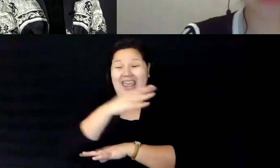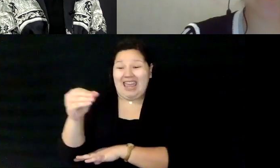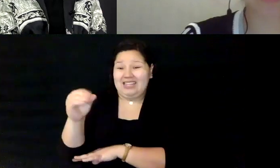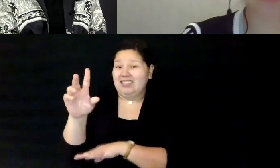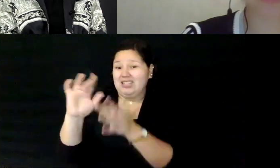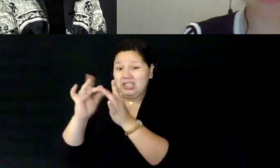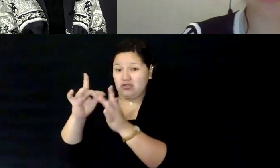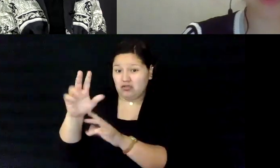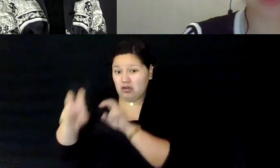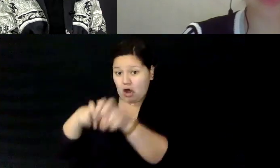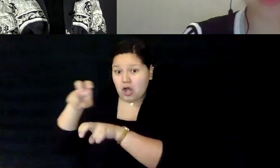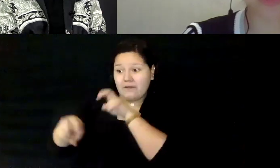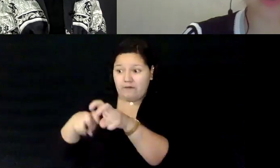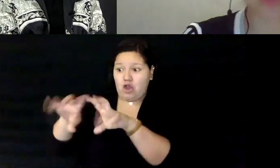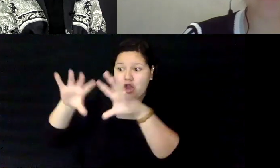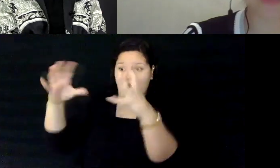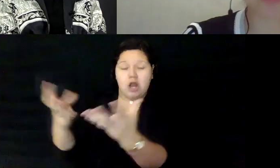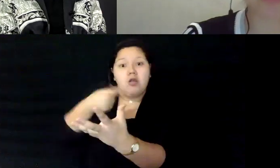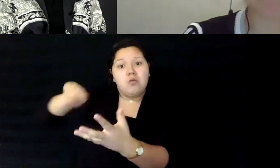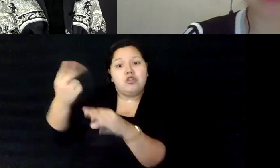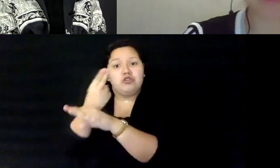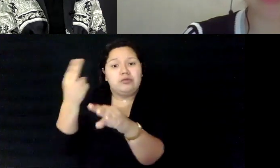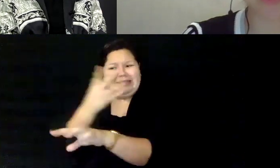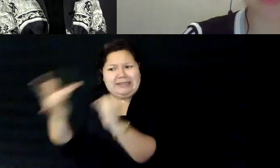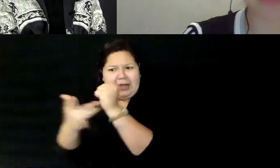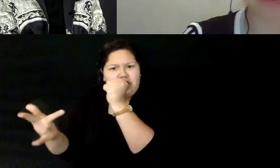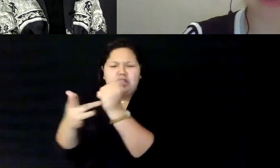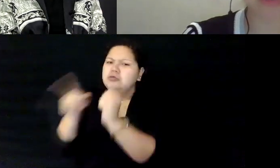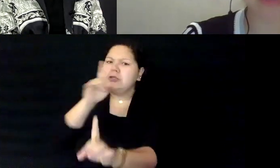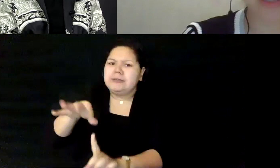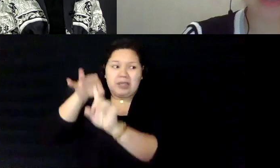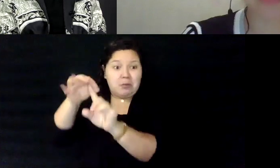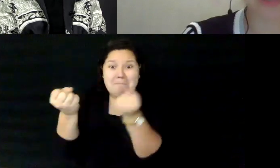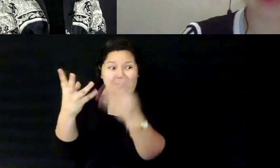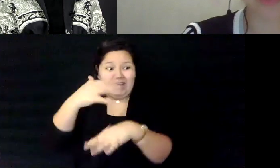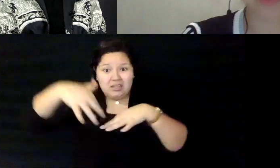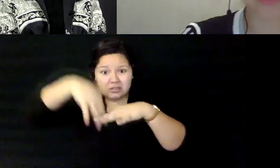speed internet technologies that are not available in many Indigenous communities. These technologies